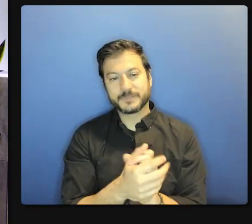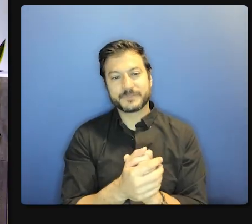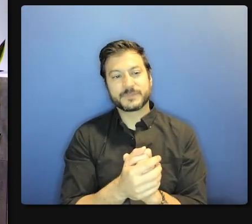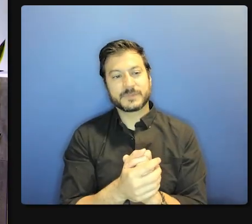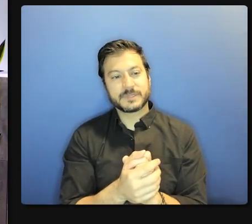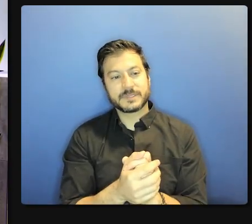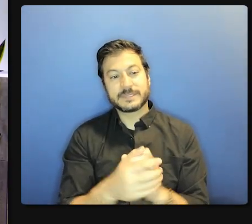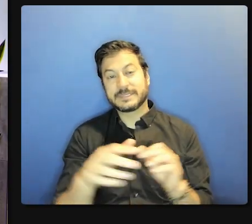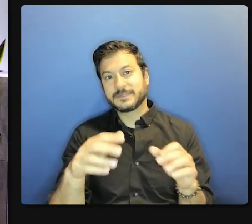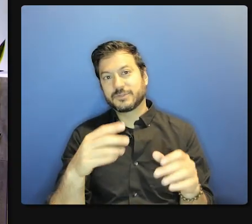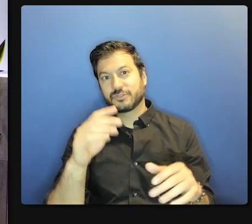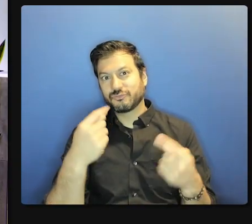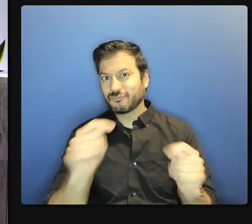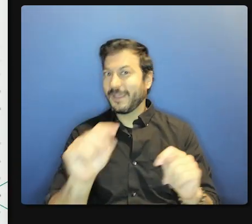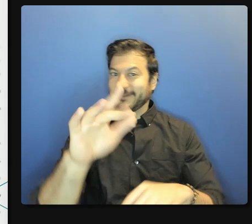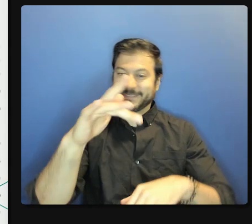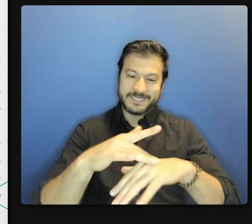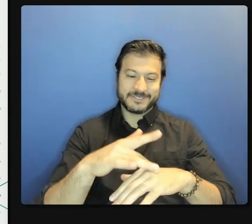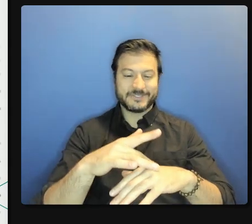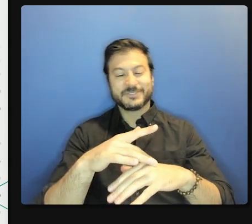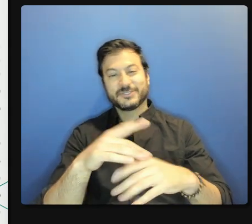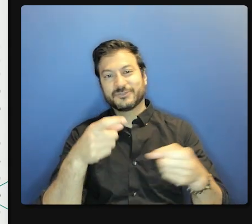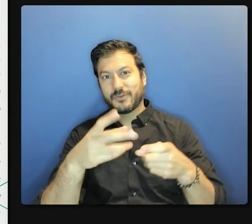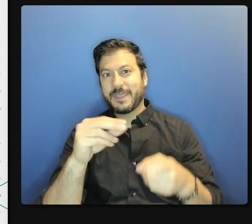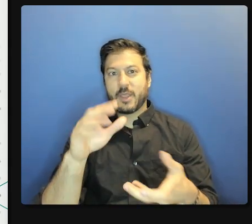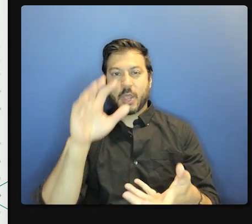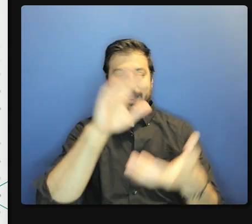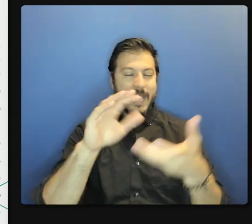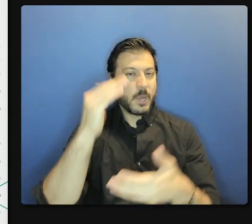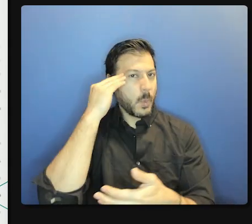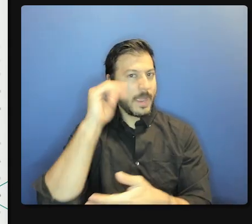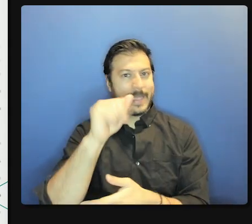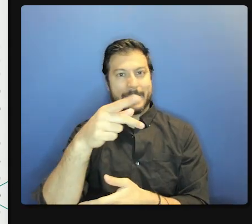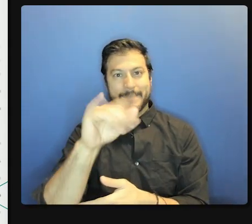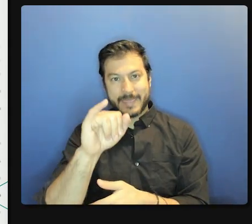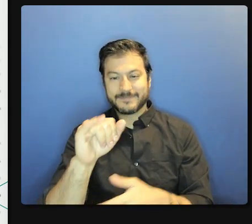Check out our public documentation. Take a crack at touch controls and Cloud Aware APIs.